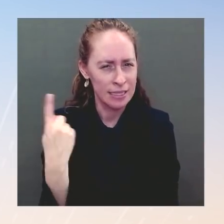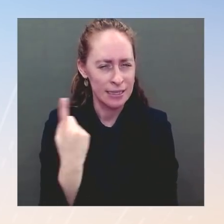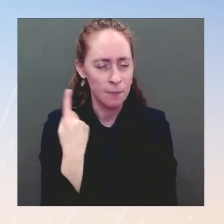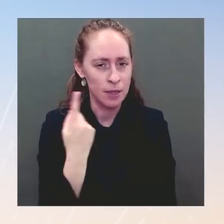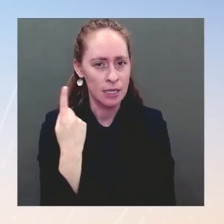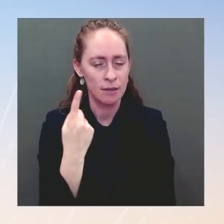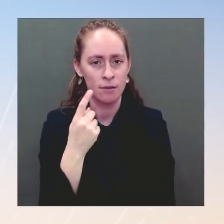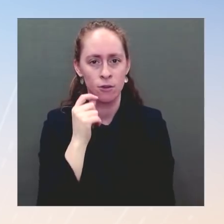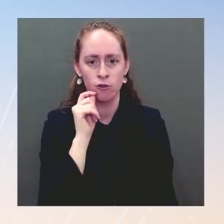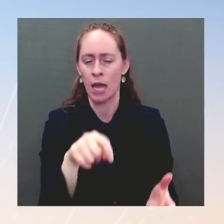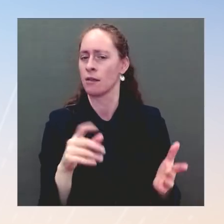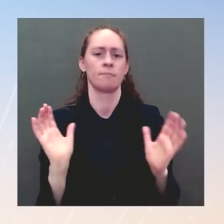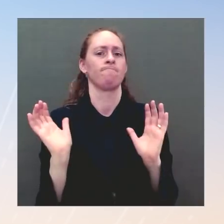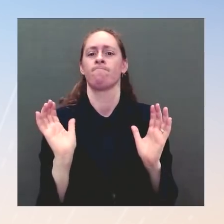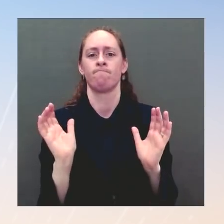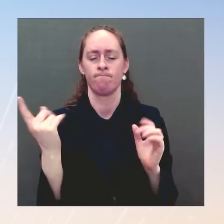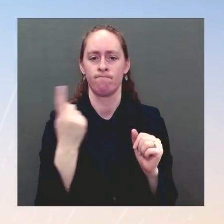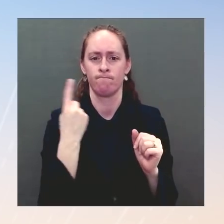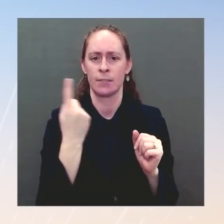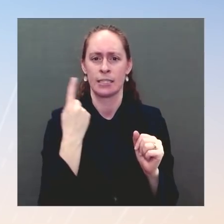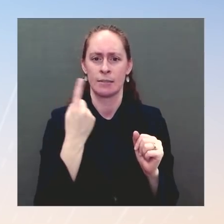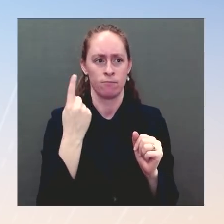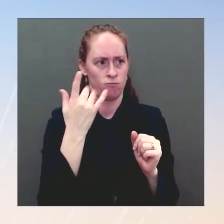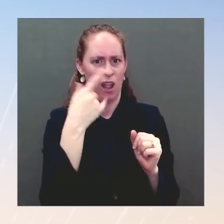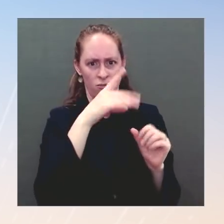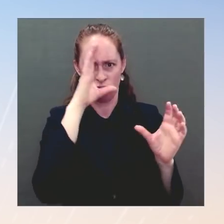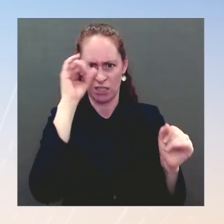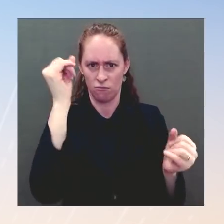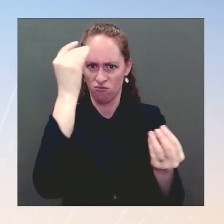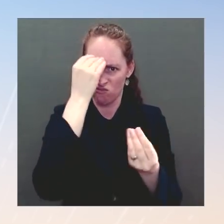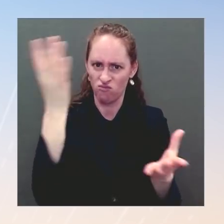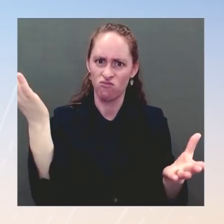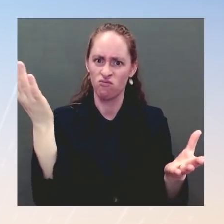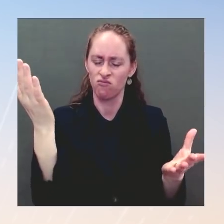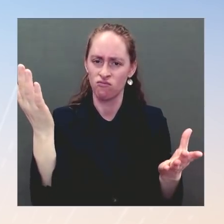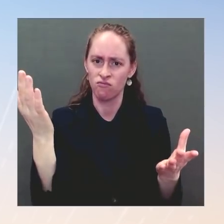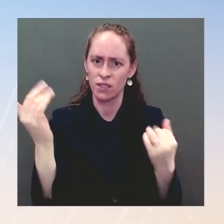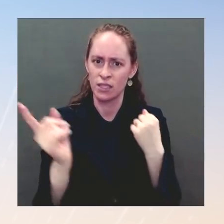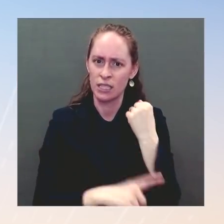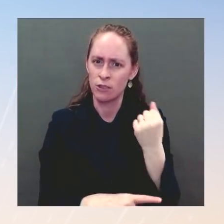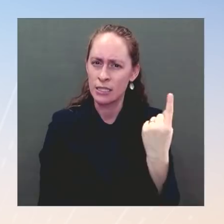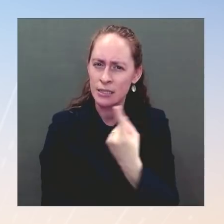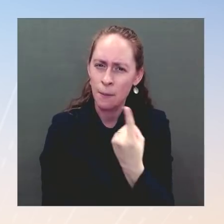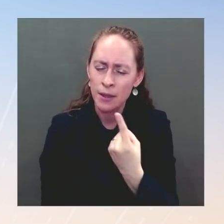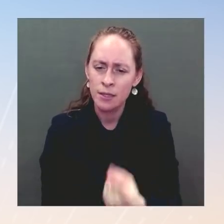Ms. Psaki: No, it -- but it's part of our first tranche of sanctions, so we would see it as a part of what was rolled out yesterday.